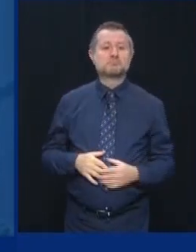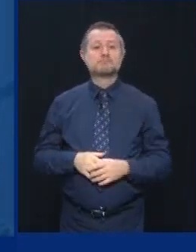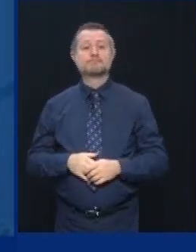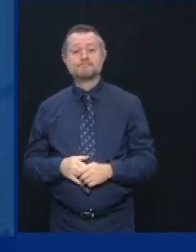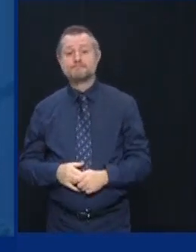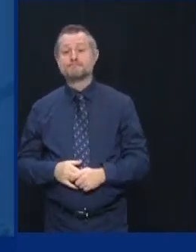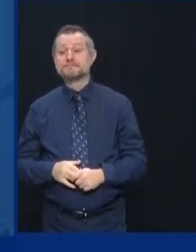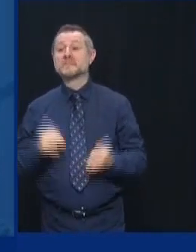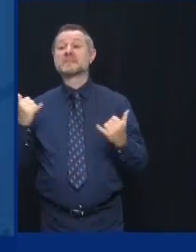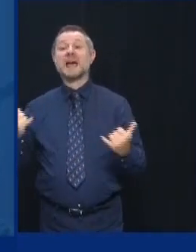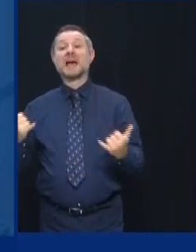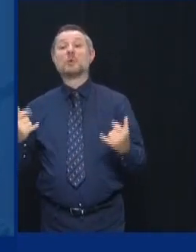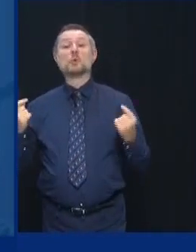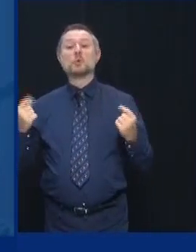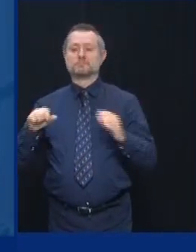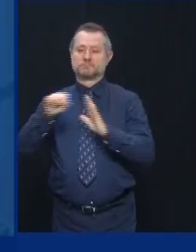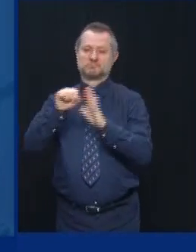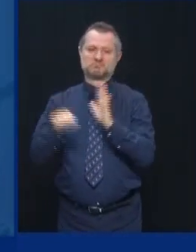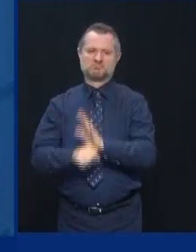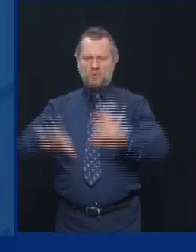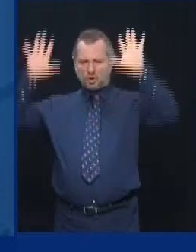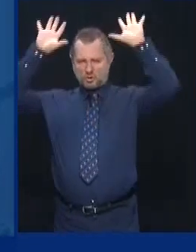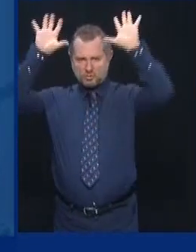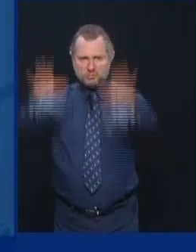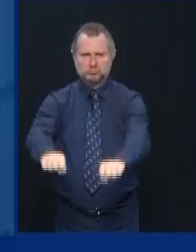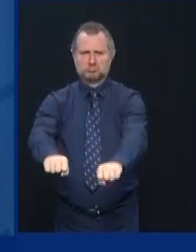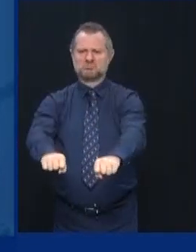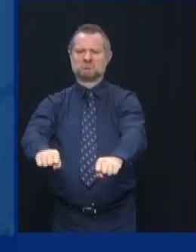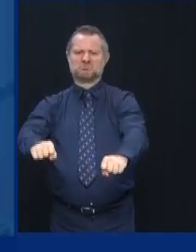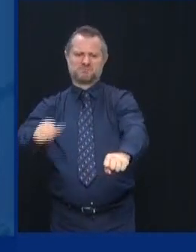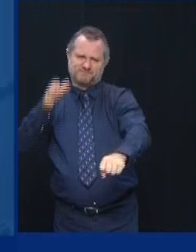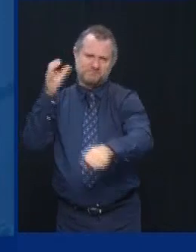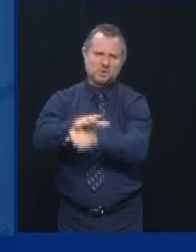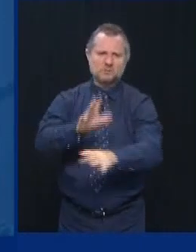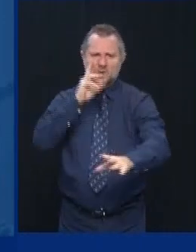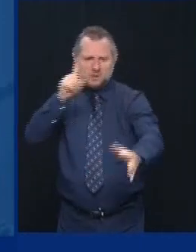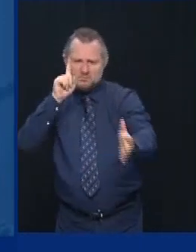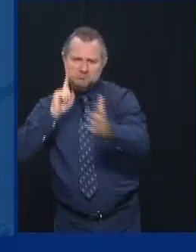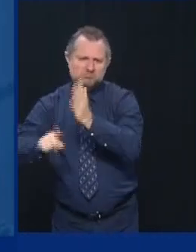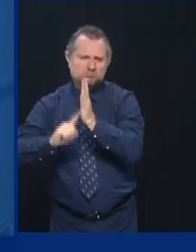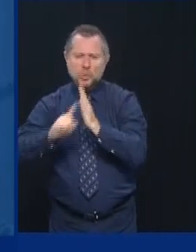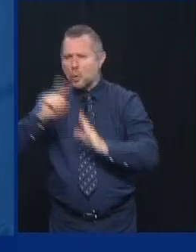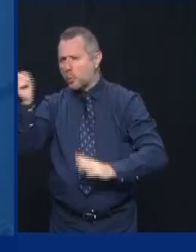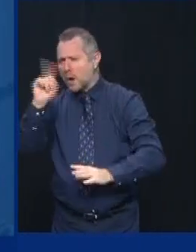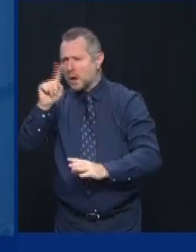BARS AND RESTAURANTS. THAT'S ENFORCEMENT.